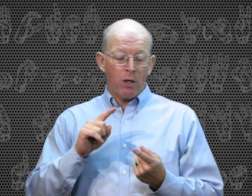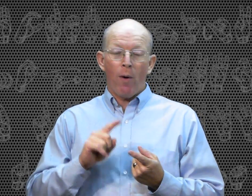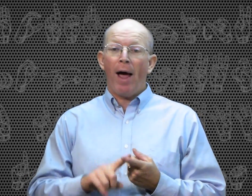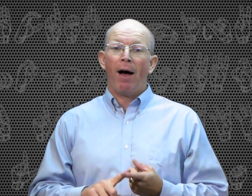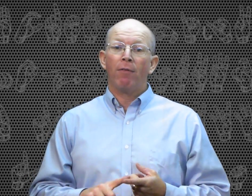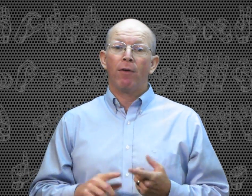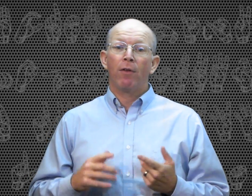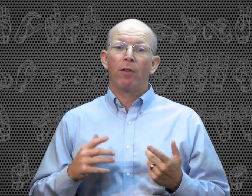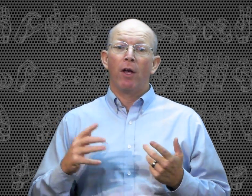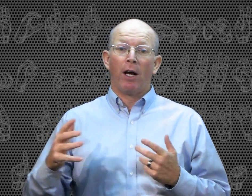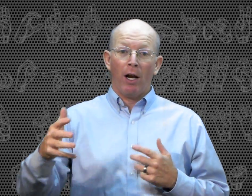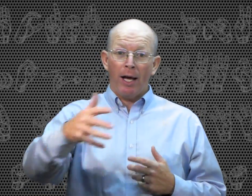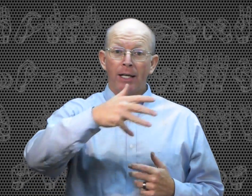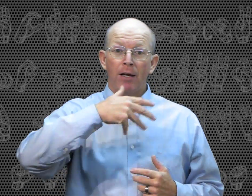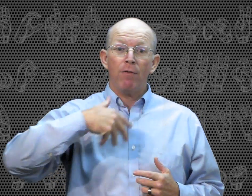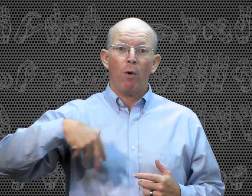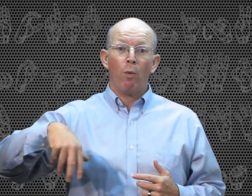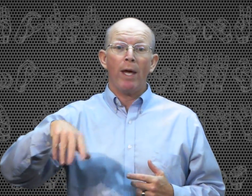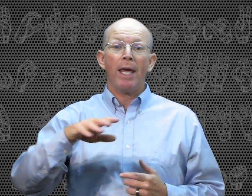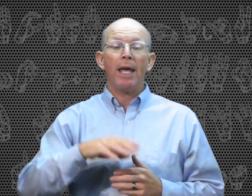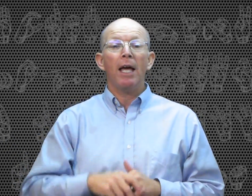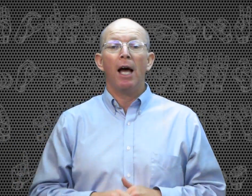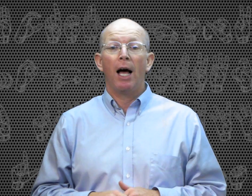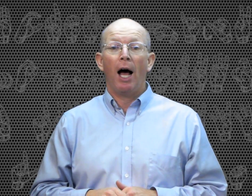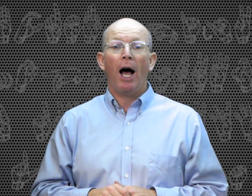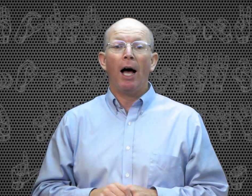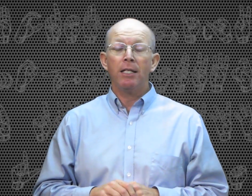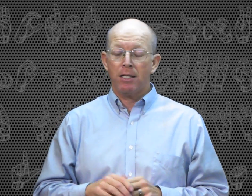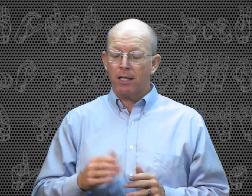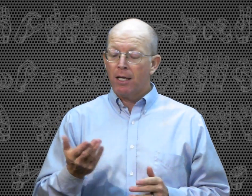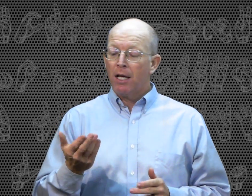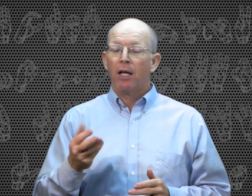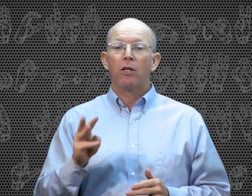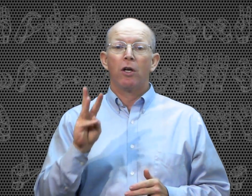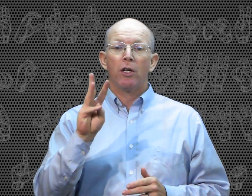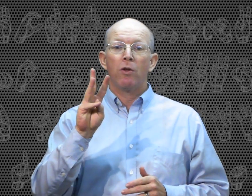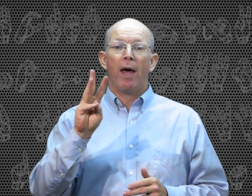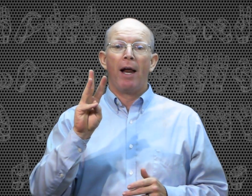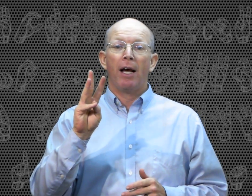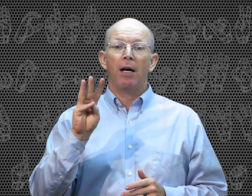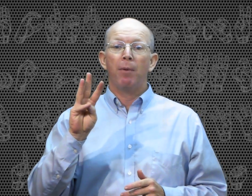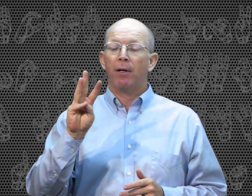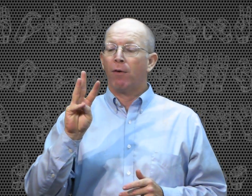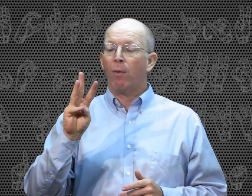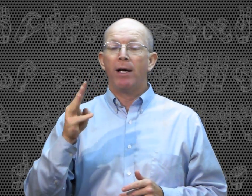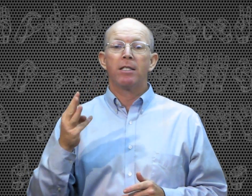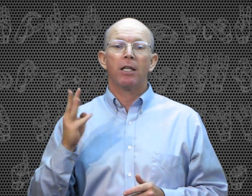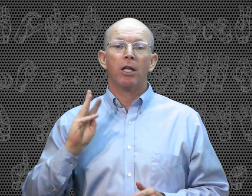Then you have the collective, WE/US. You can do that a couple of different ways.